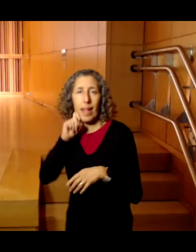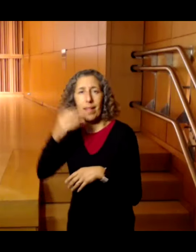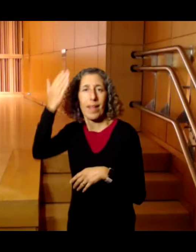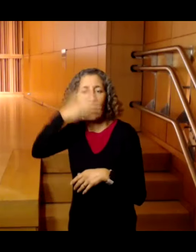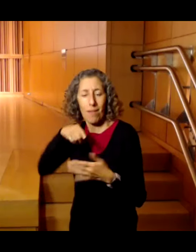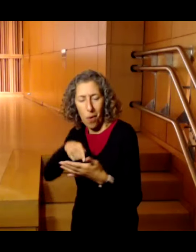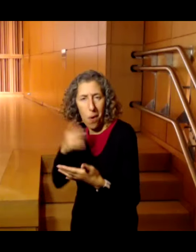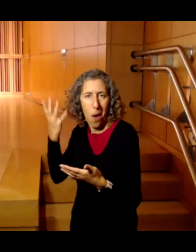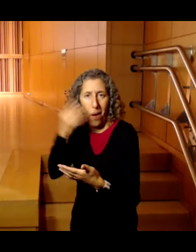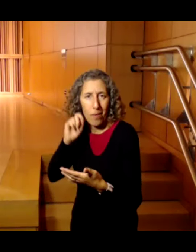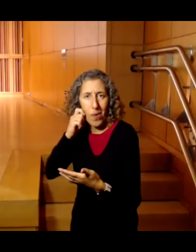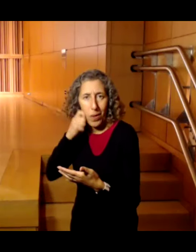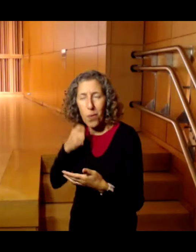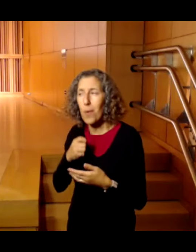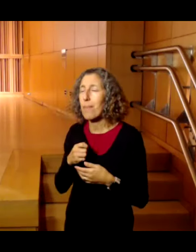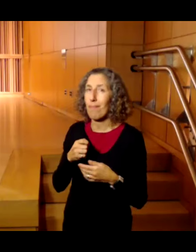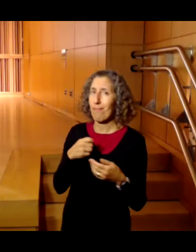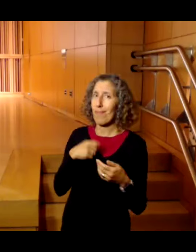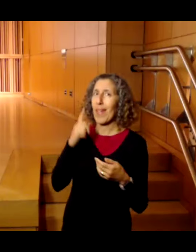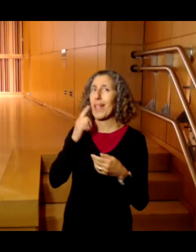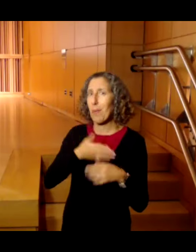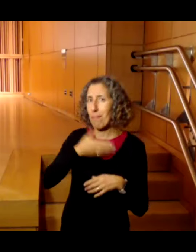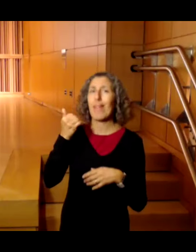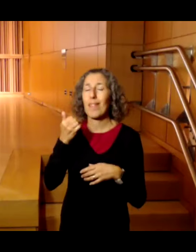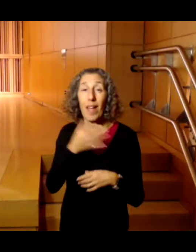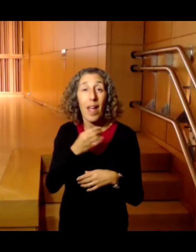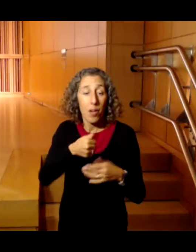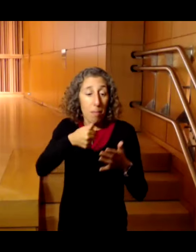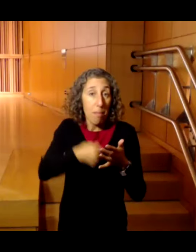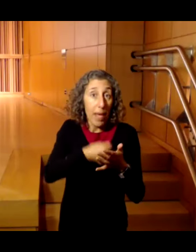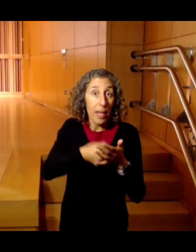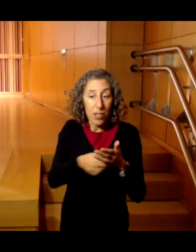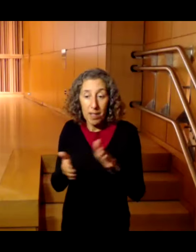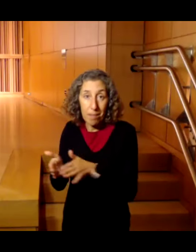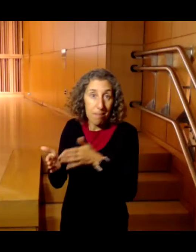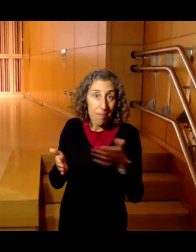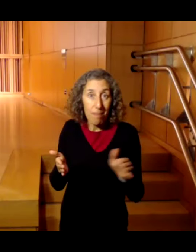I've come across, in recent years, and whose pages, as Robert's work always does.